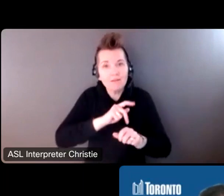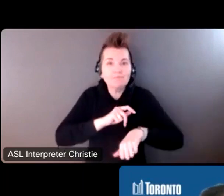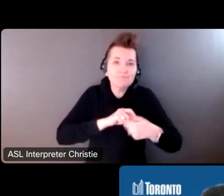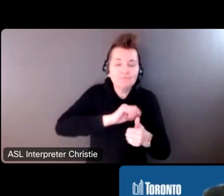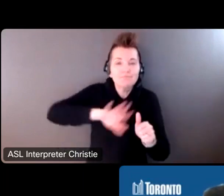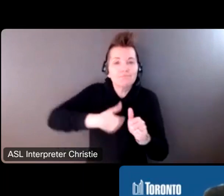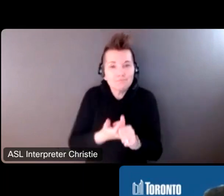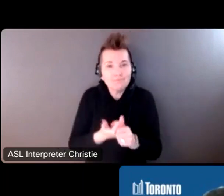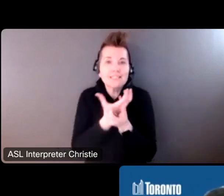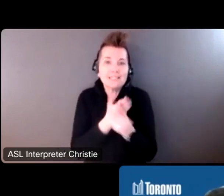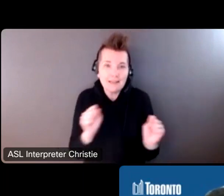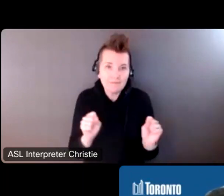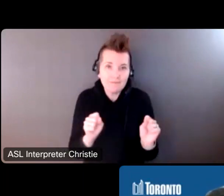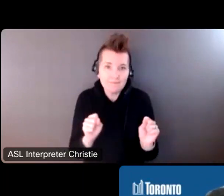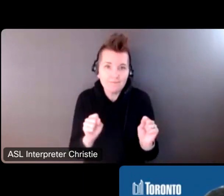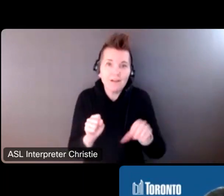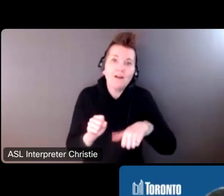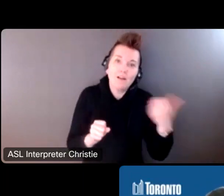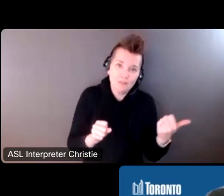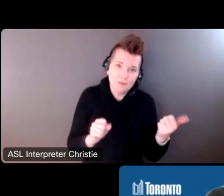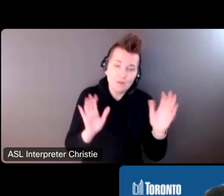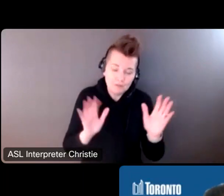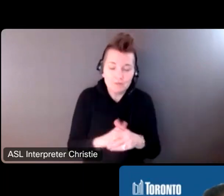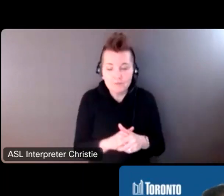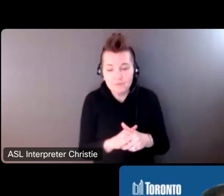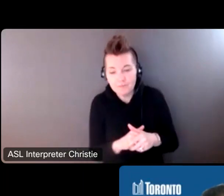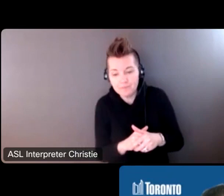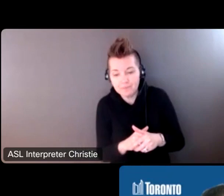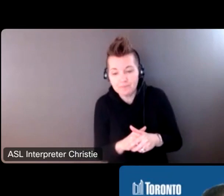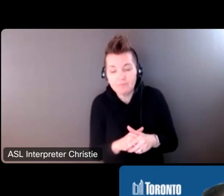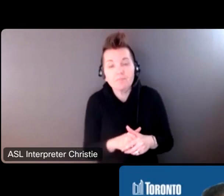One of the things we're also looking at on the go-forward is when we do get to those